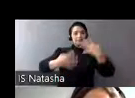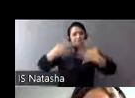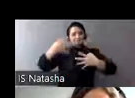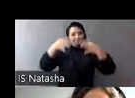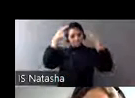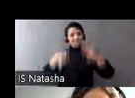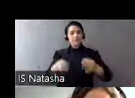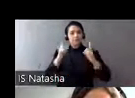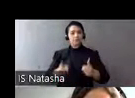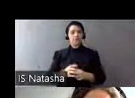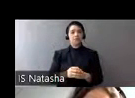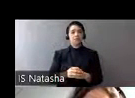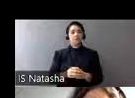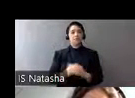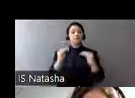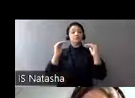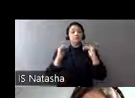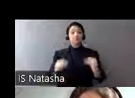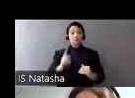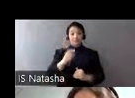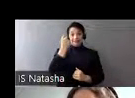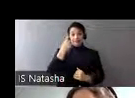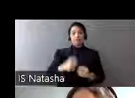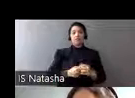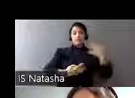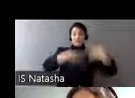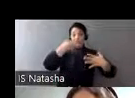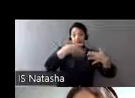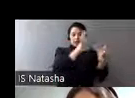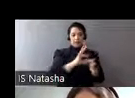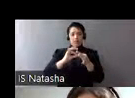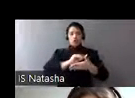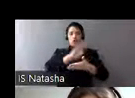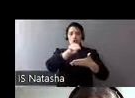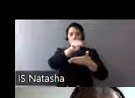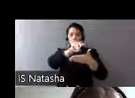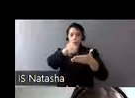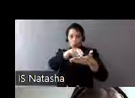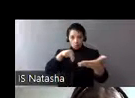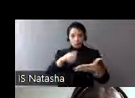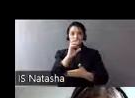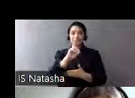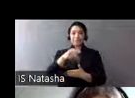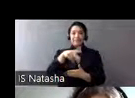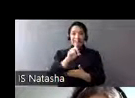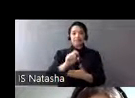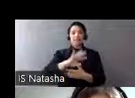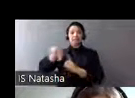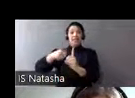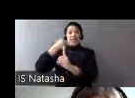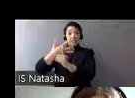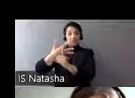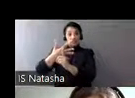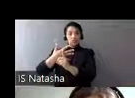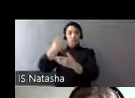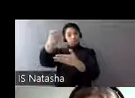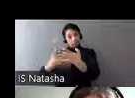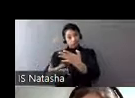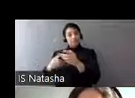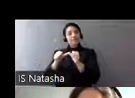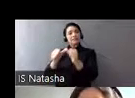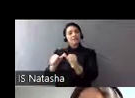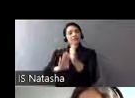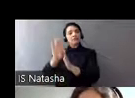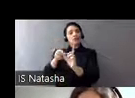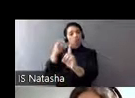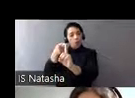the linkage between the convention, CRPD, the sustainable goals and global disability